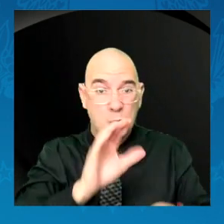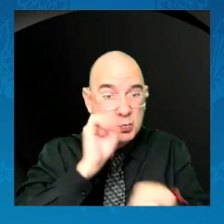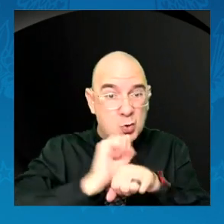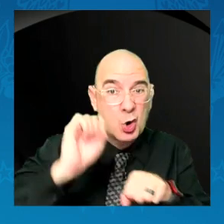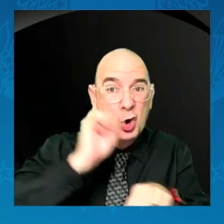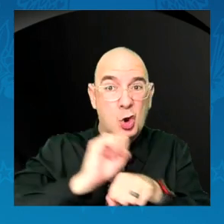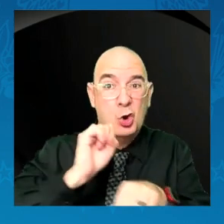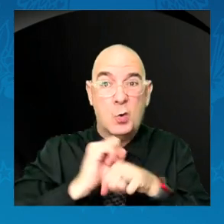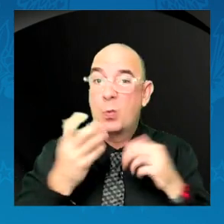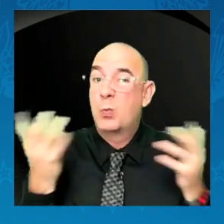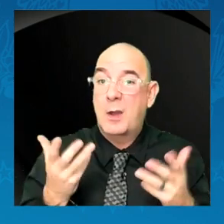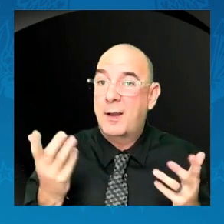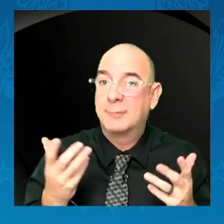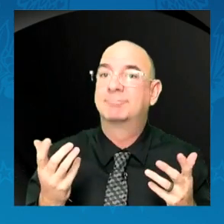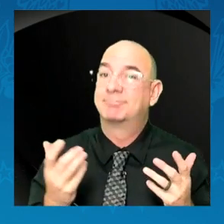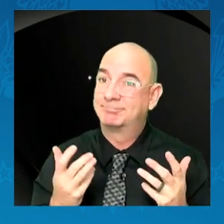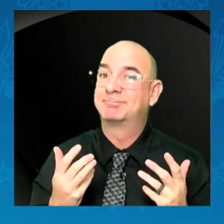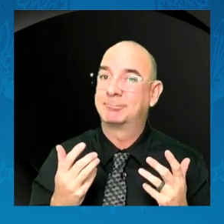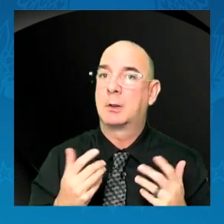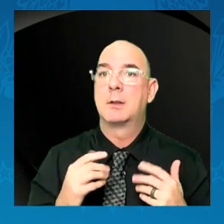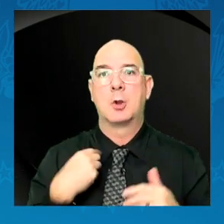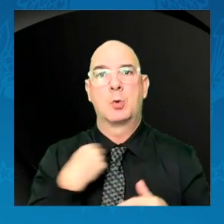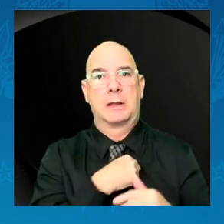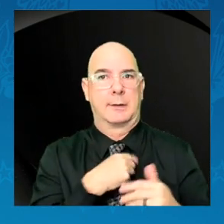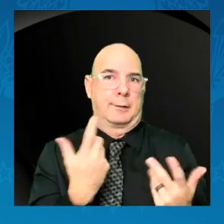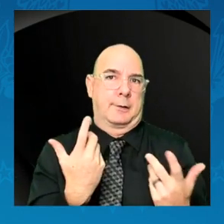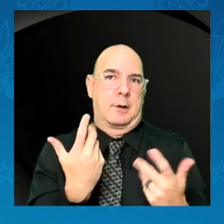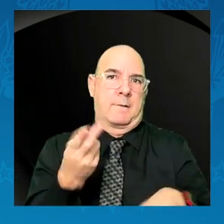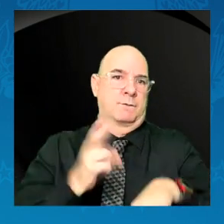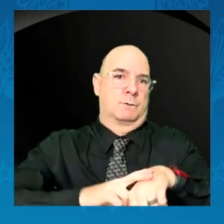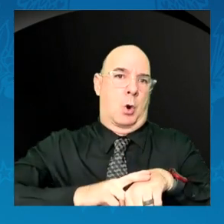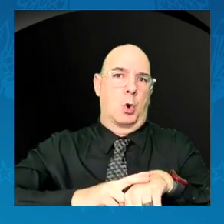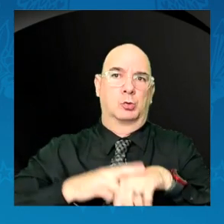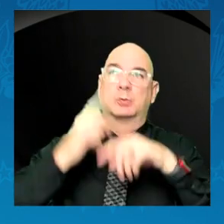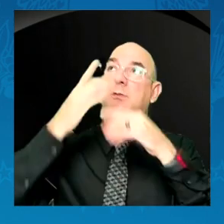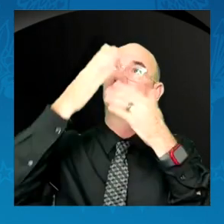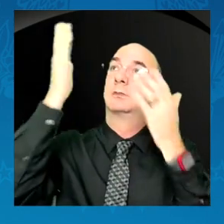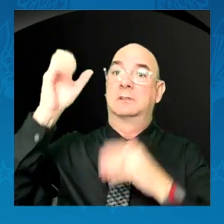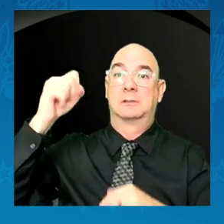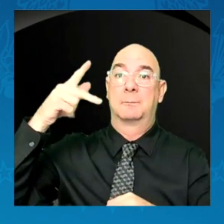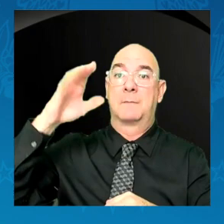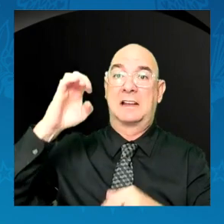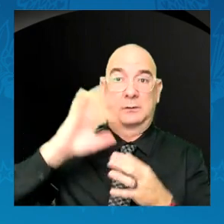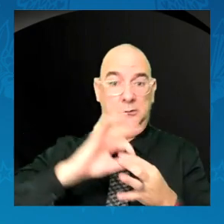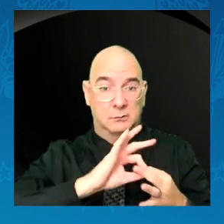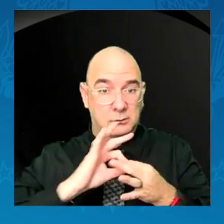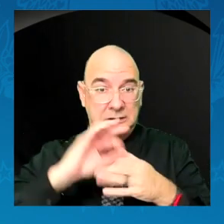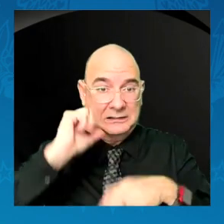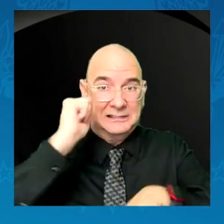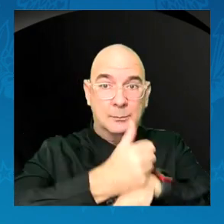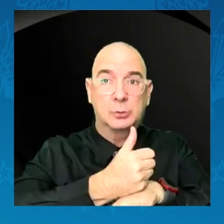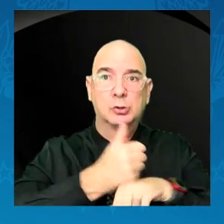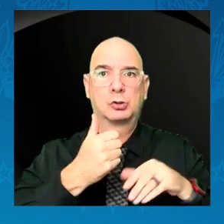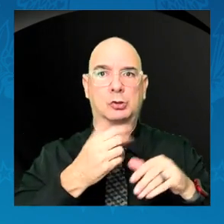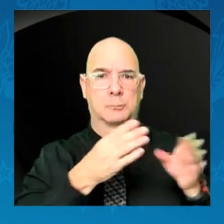and coordinate the development and implementation of an action plan to increase access to the data